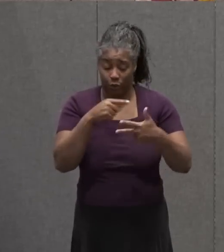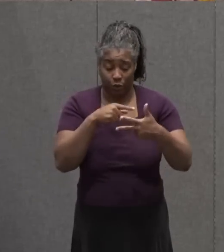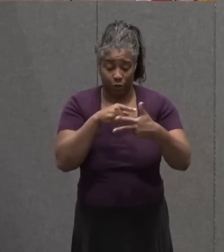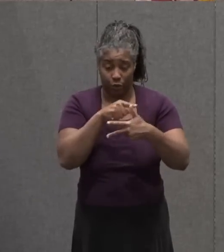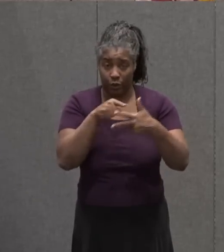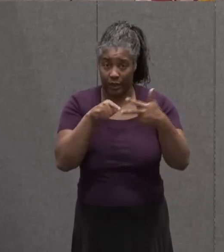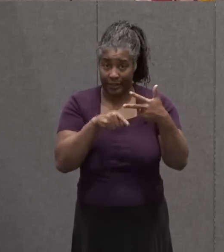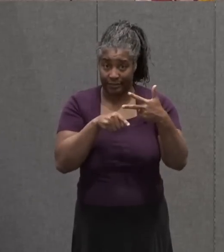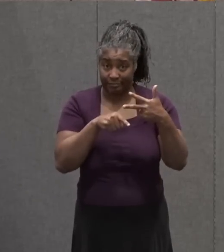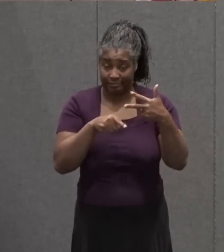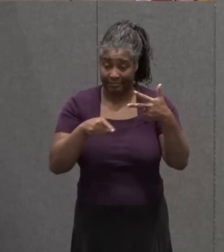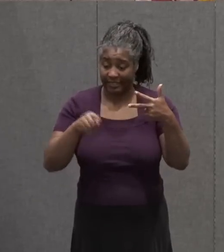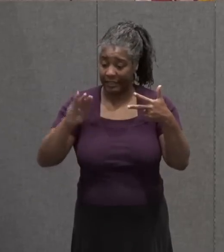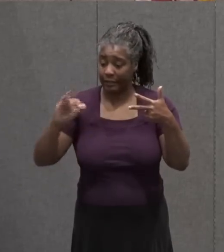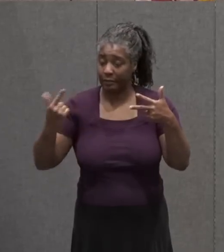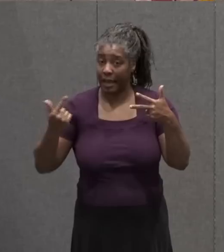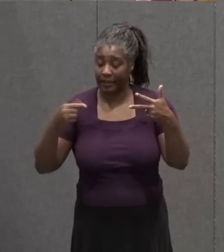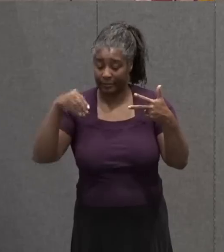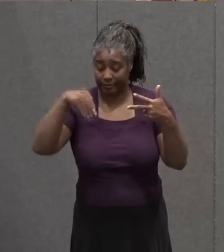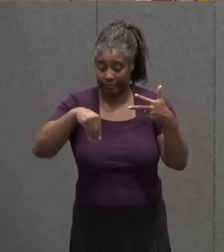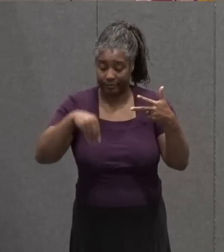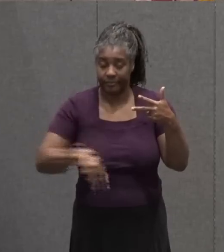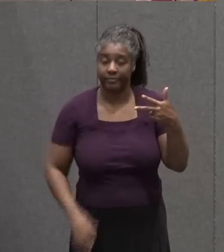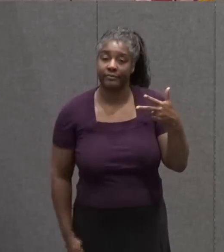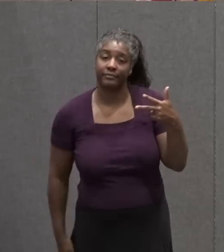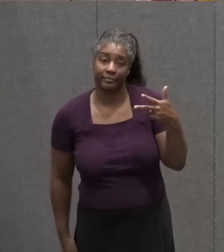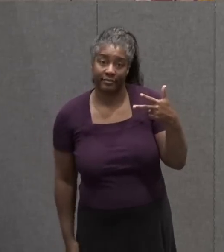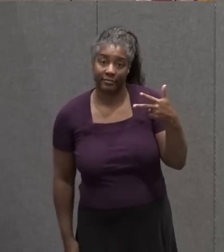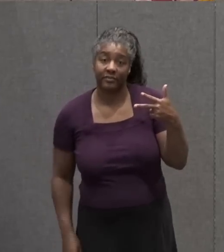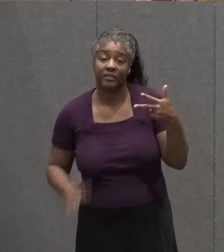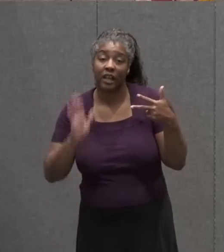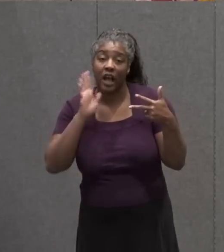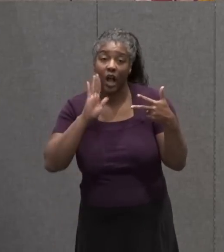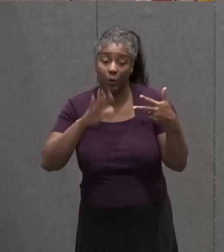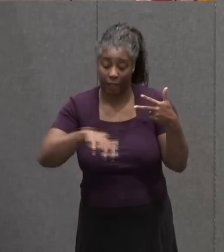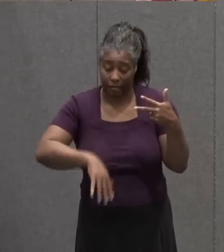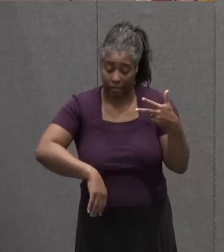I'm going to pull out two things and I wanna see if you can guess what's still in the bag.